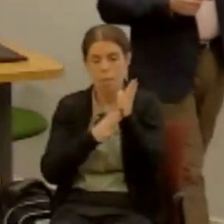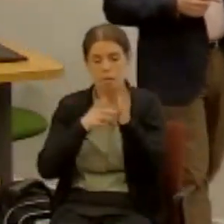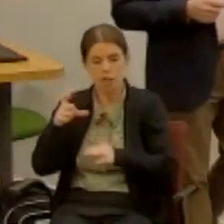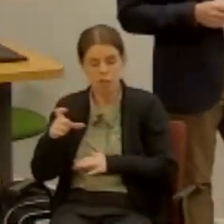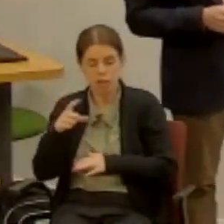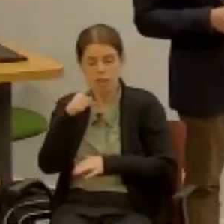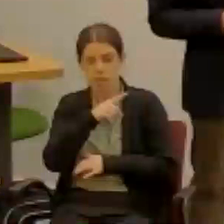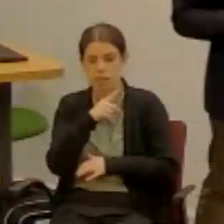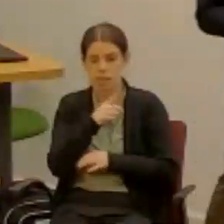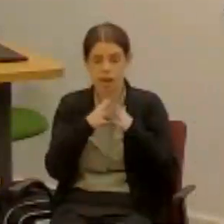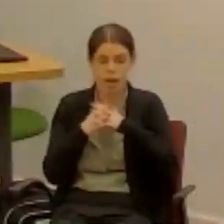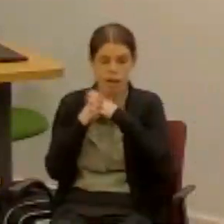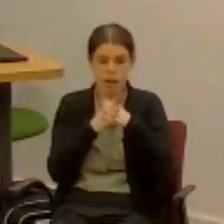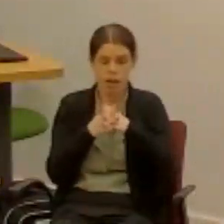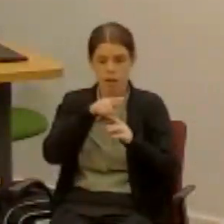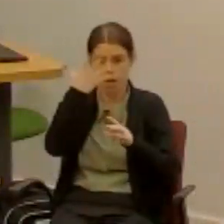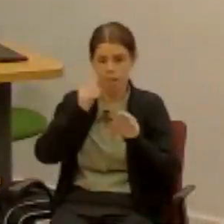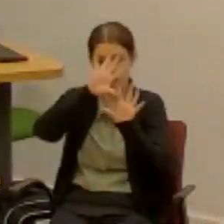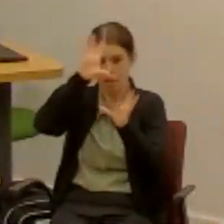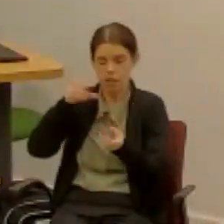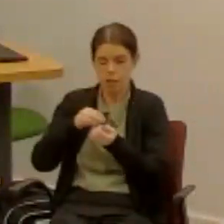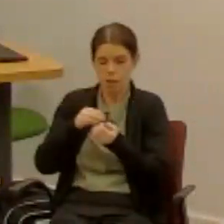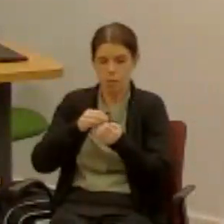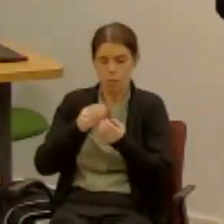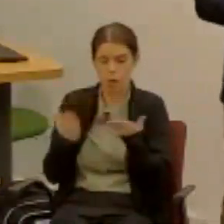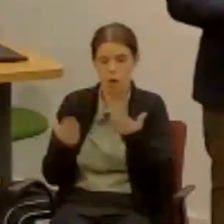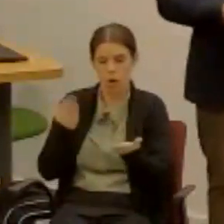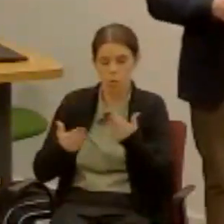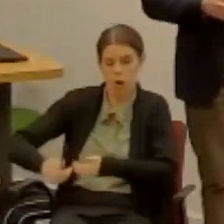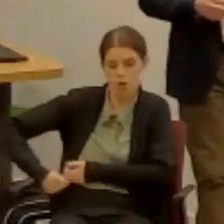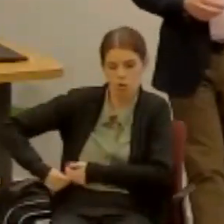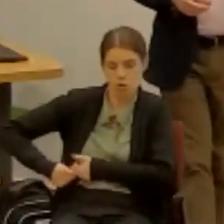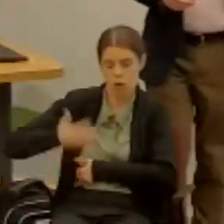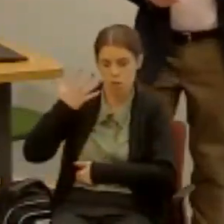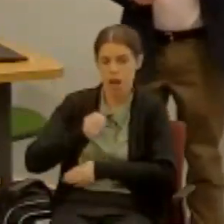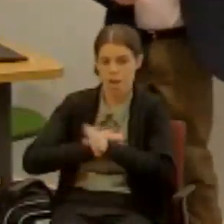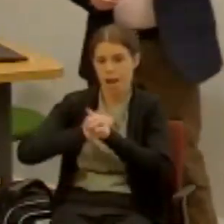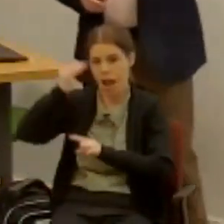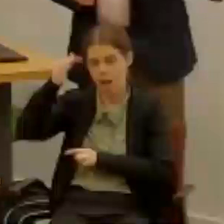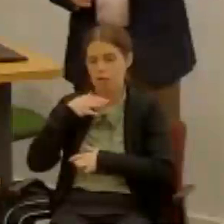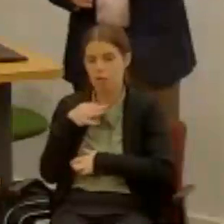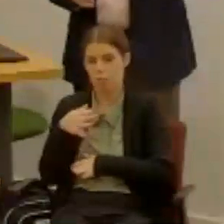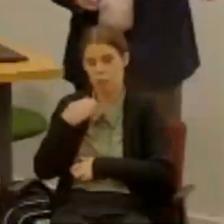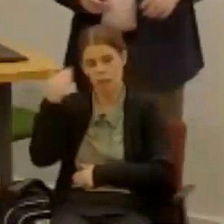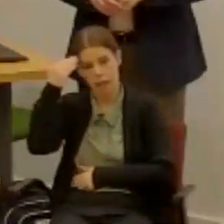and if somebody effectively. Won't you compare Rugby to any other sport? It's a standard high risk for head injury. So, there's a starting point.